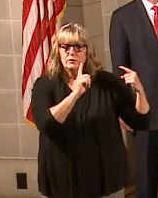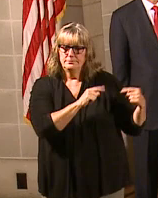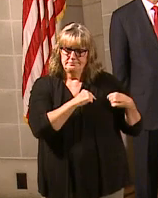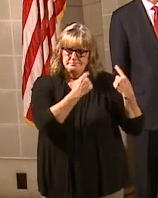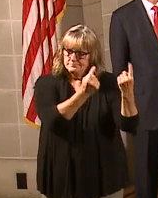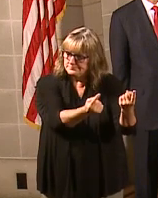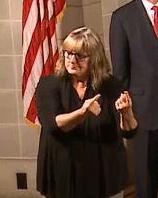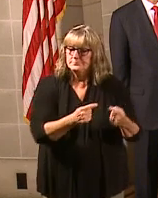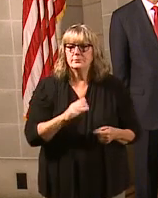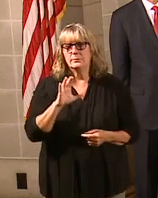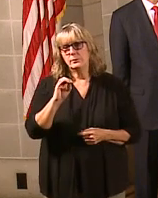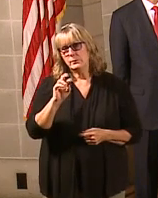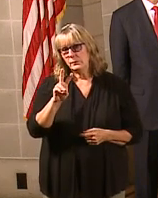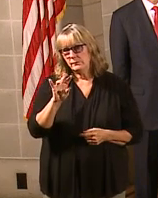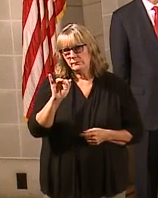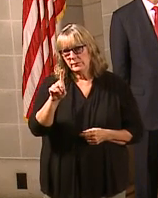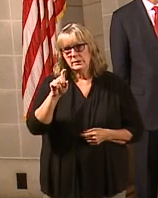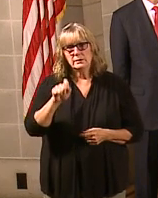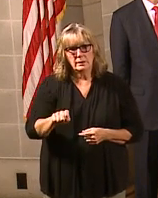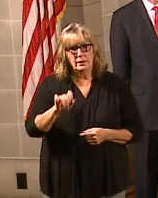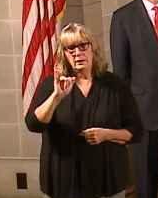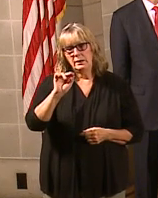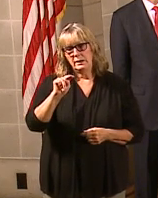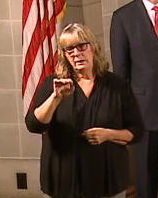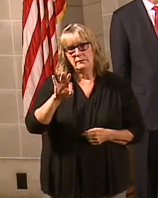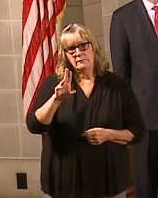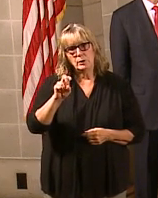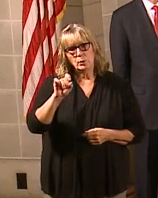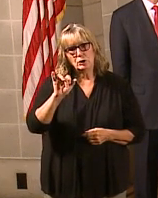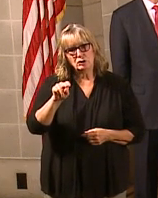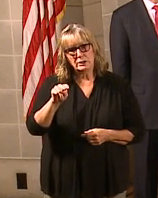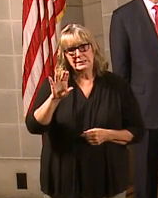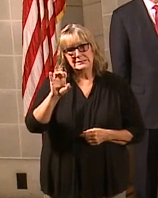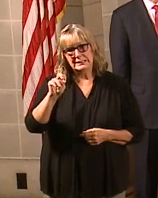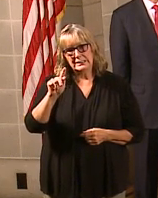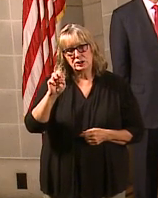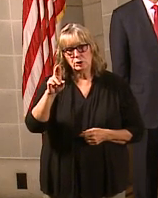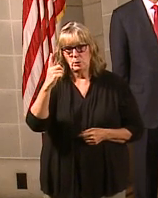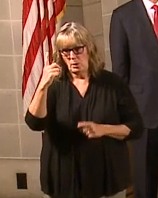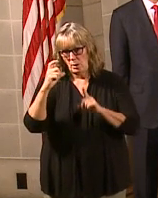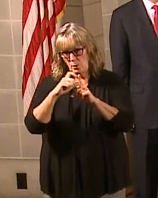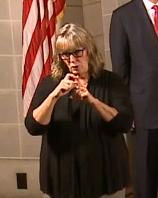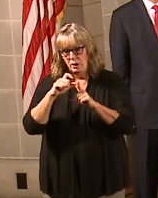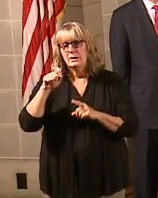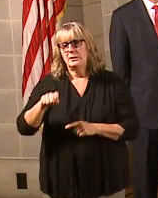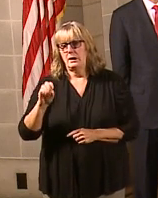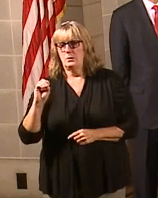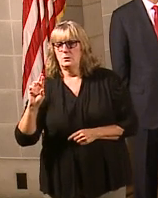LOCATED.